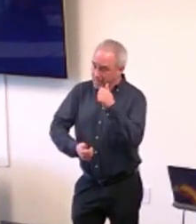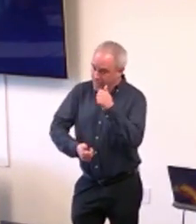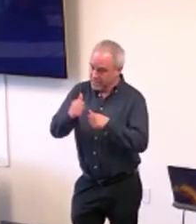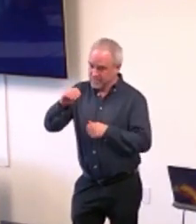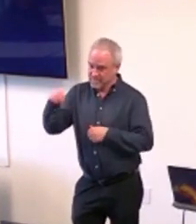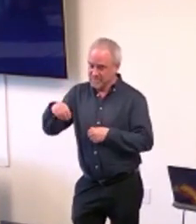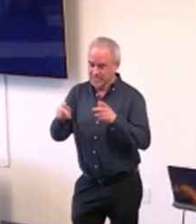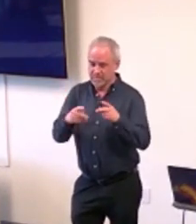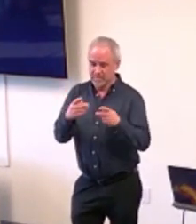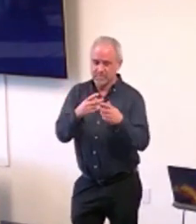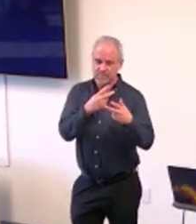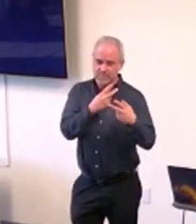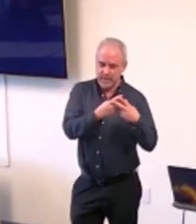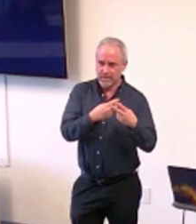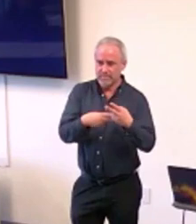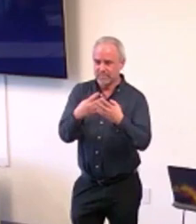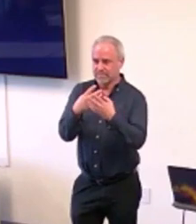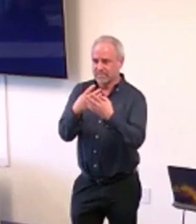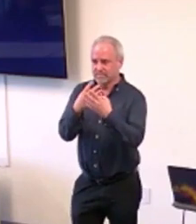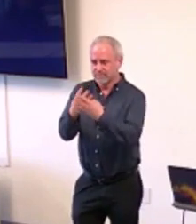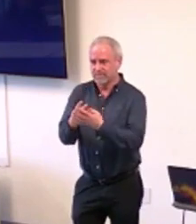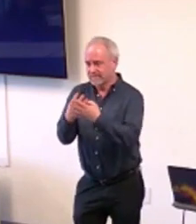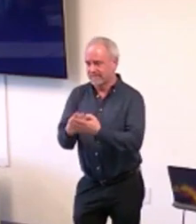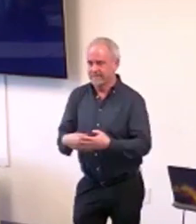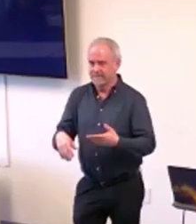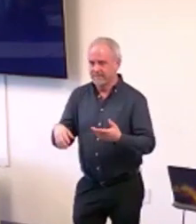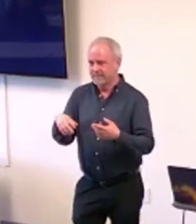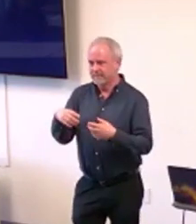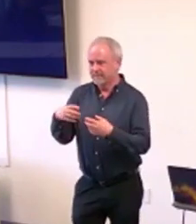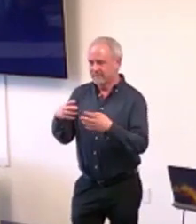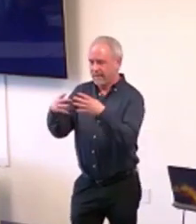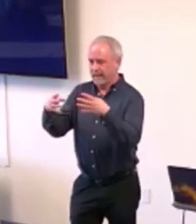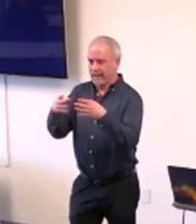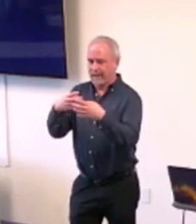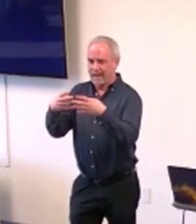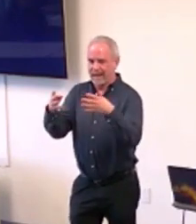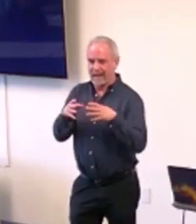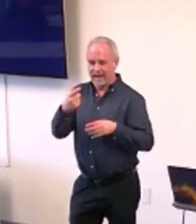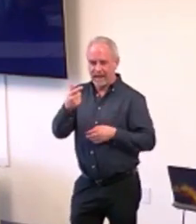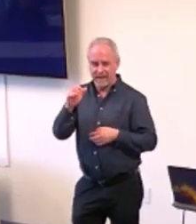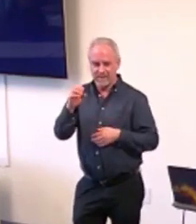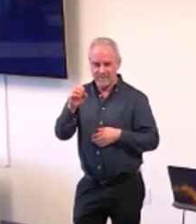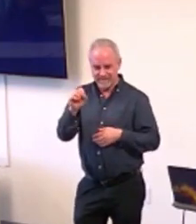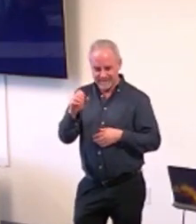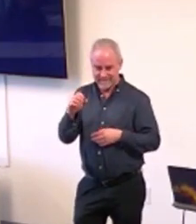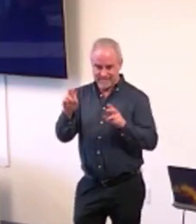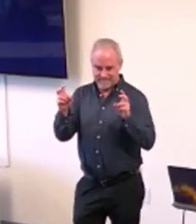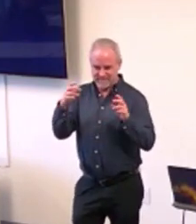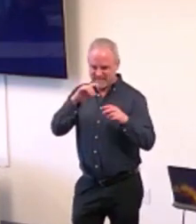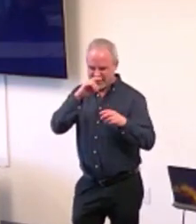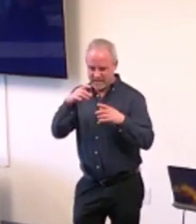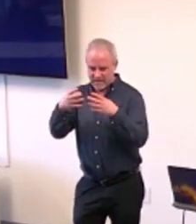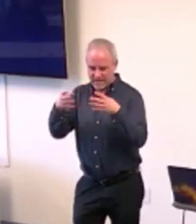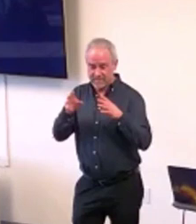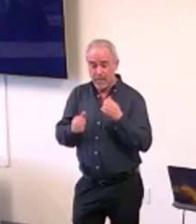prisons, kid cages, whatever you want to term them. The vast majority are actually people with disabilities.